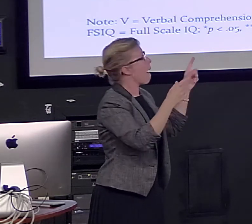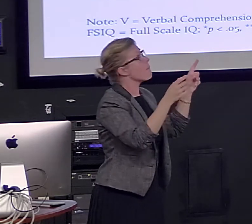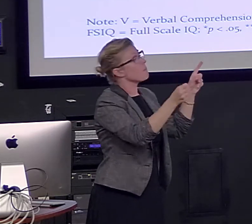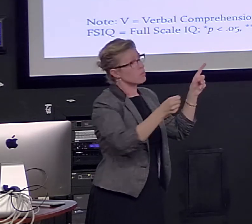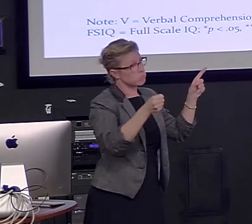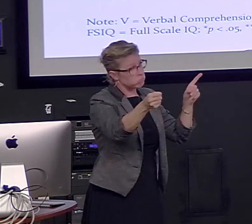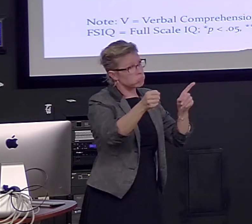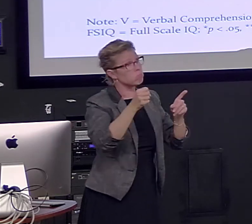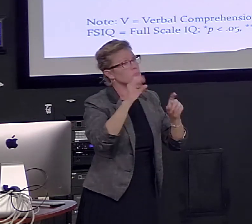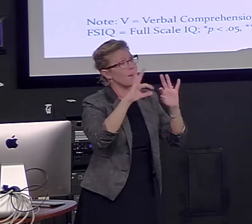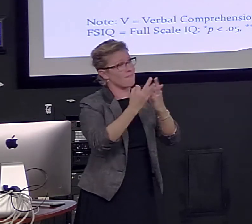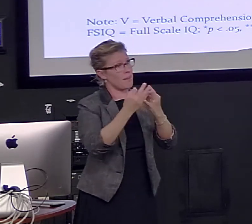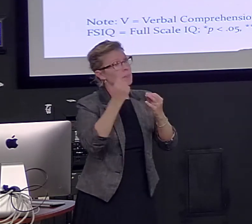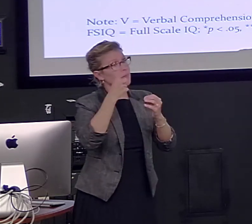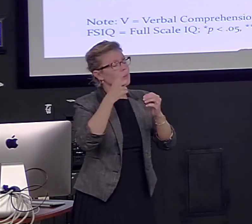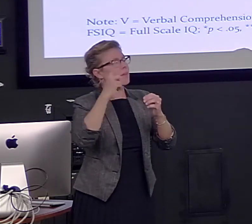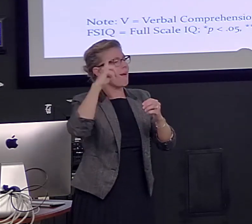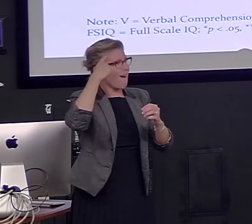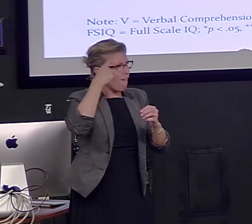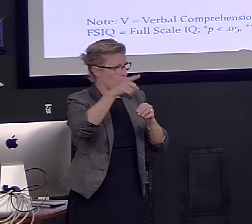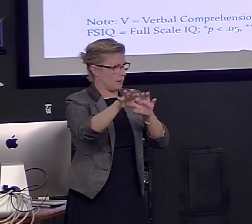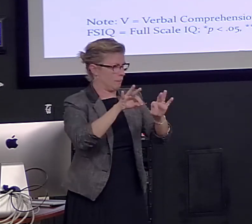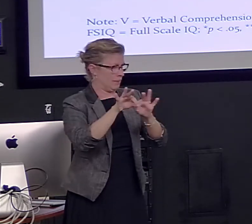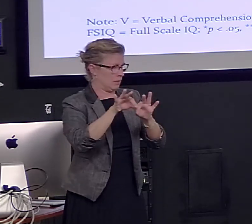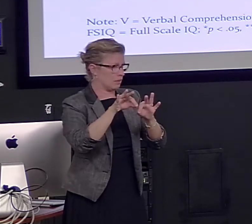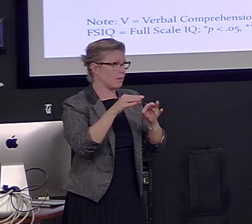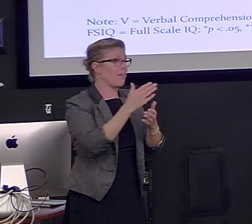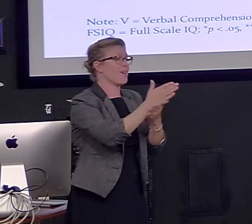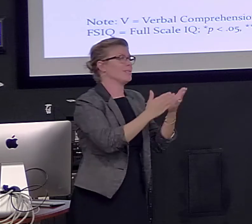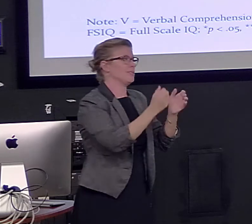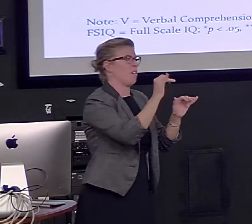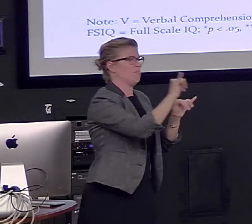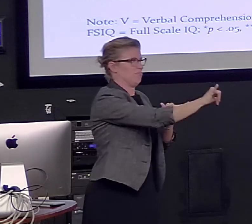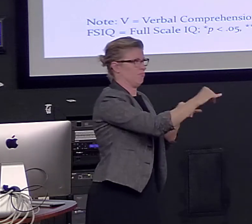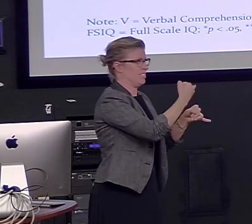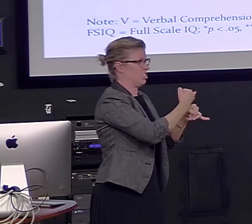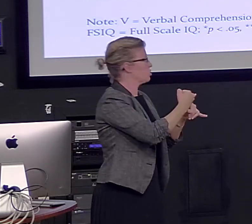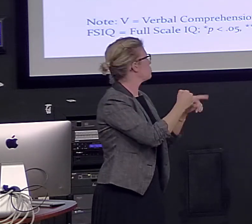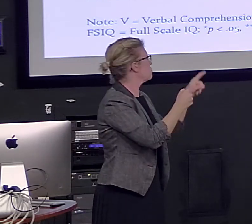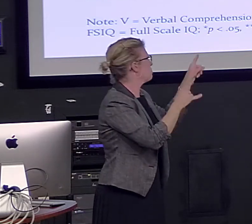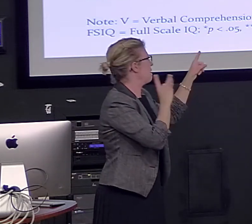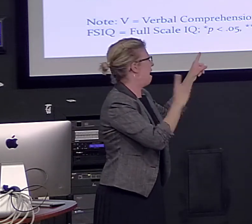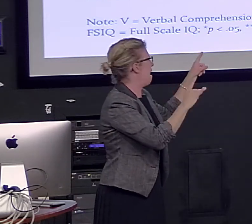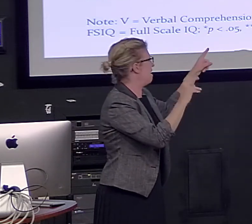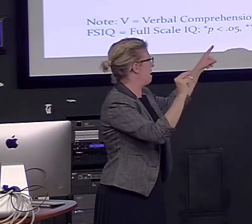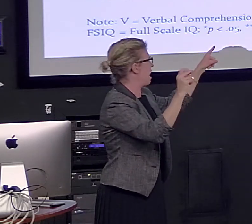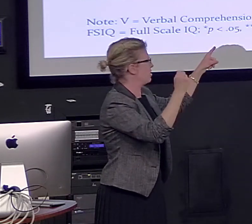and kids that remained in the institution. This is at age eight. You can see there are very few kids who were still in the institution.